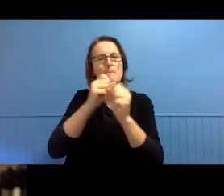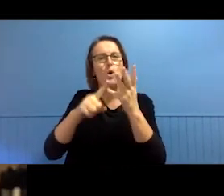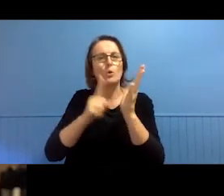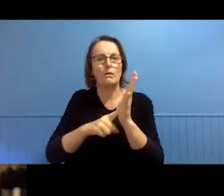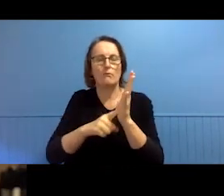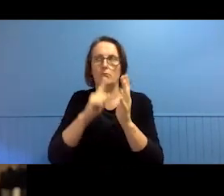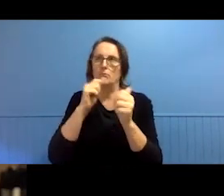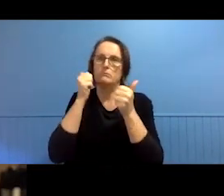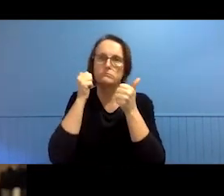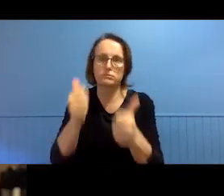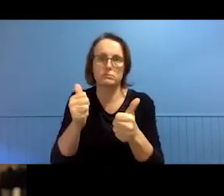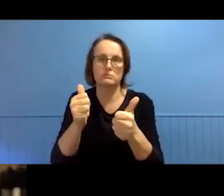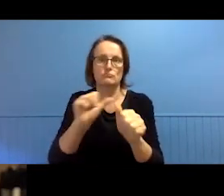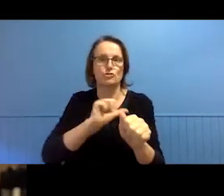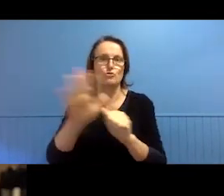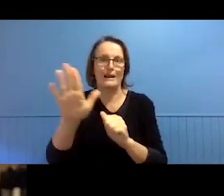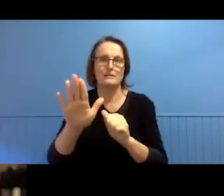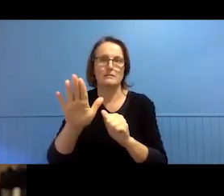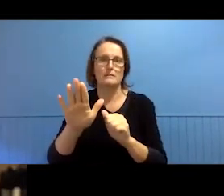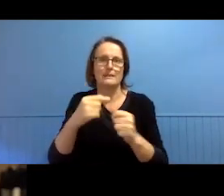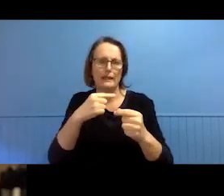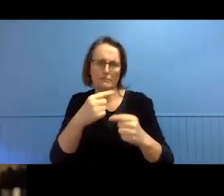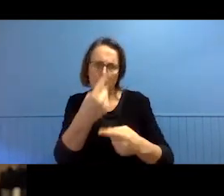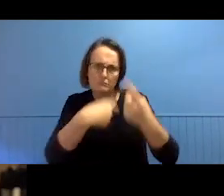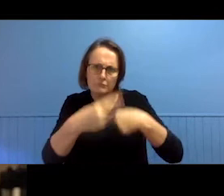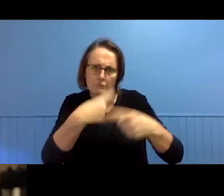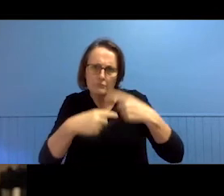video so informative about lighting for video. I think it's a really